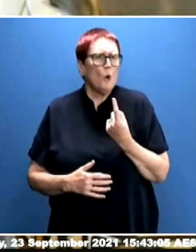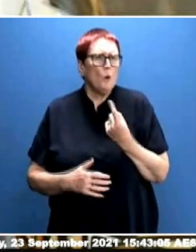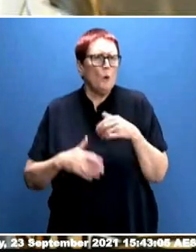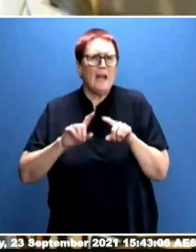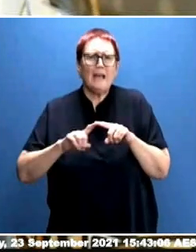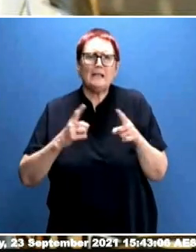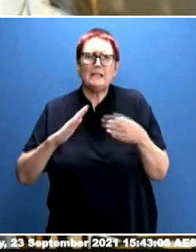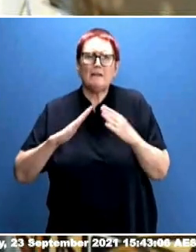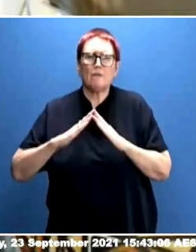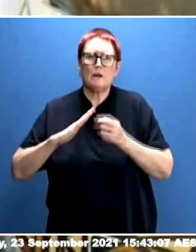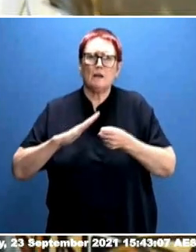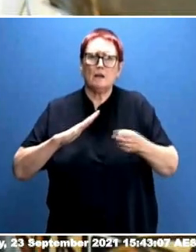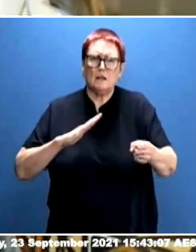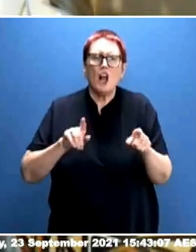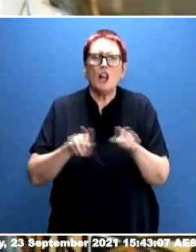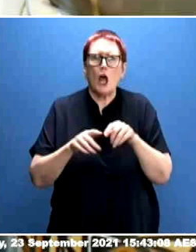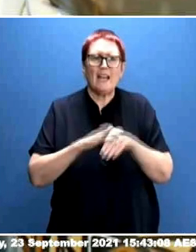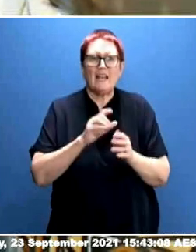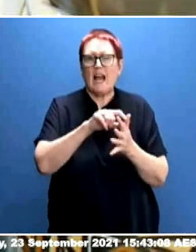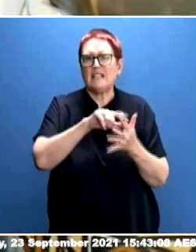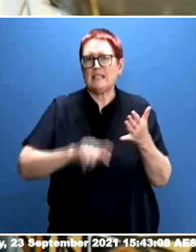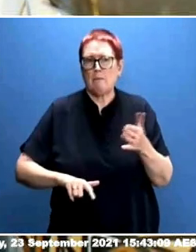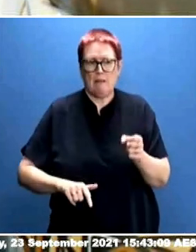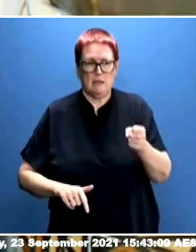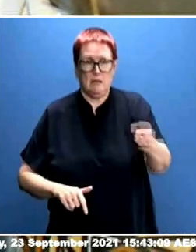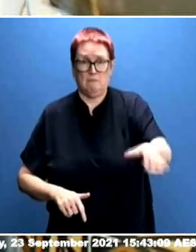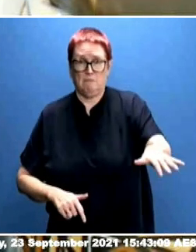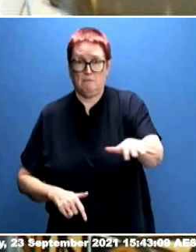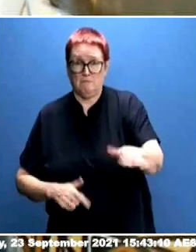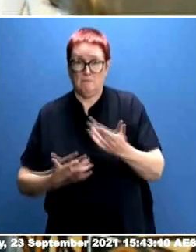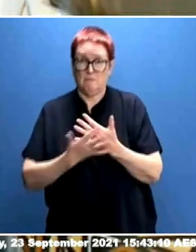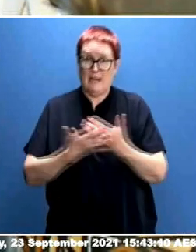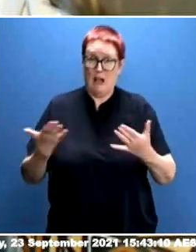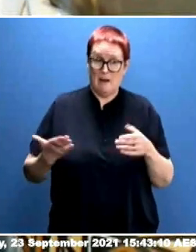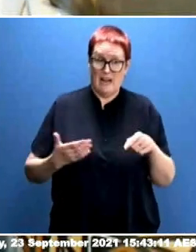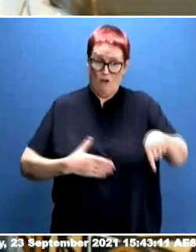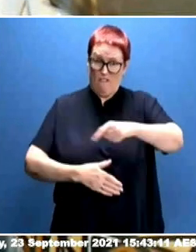which is disability placement. How many of those would be First Nations, too?